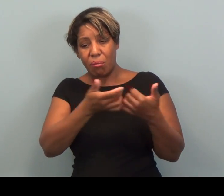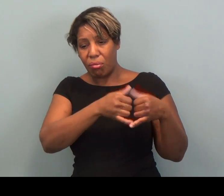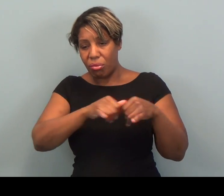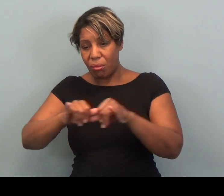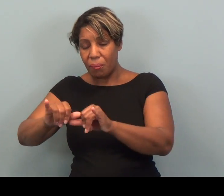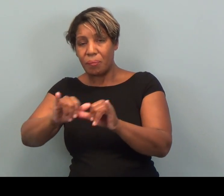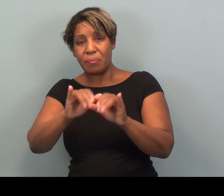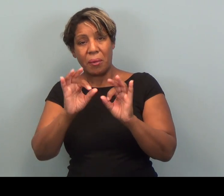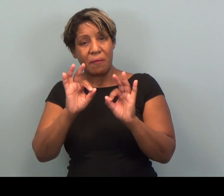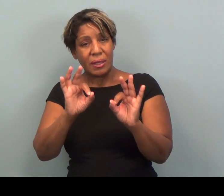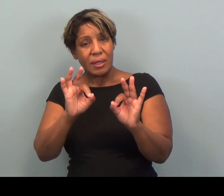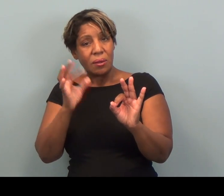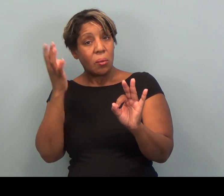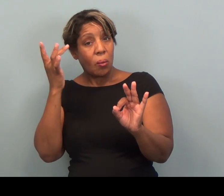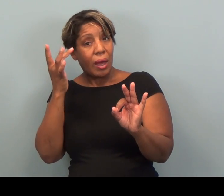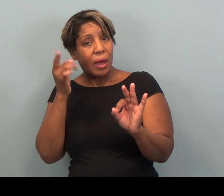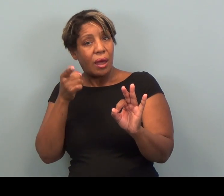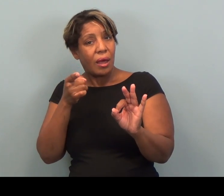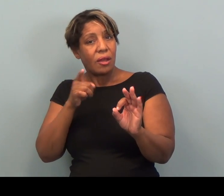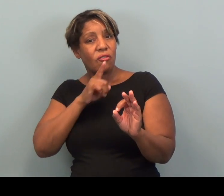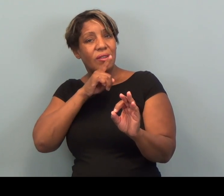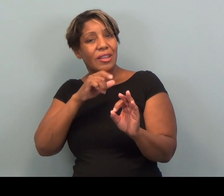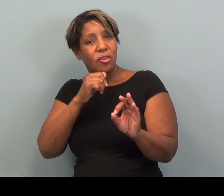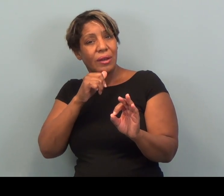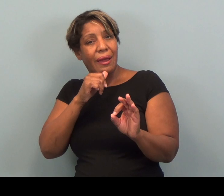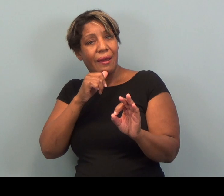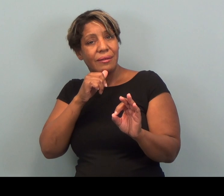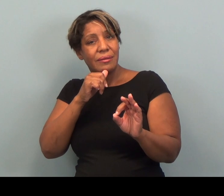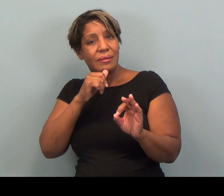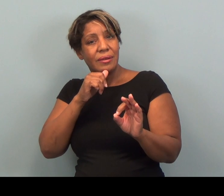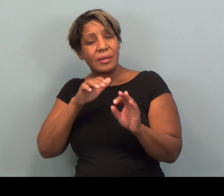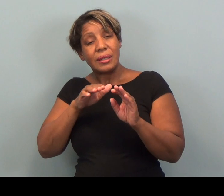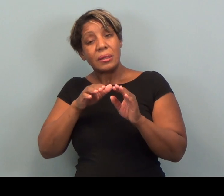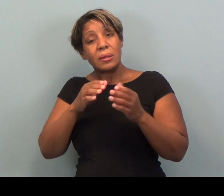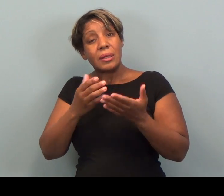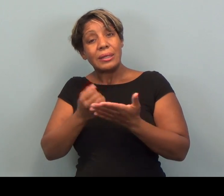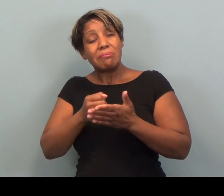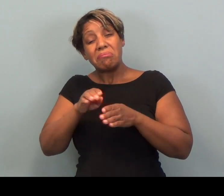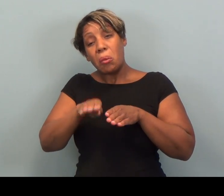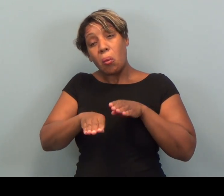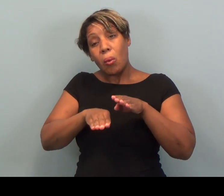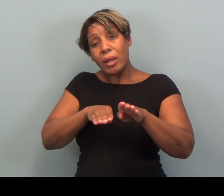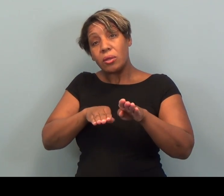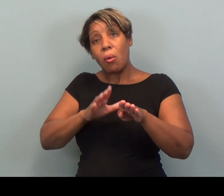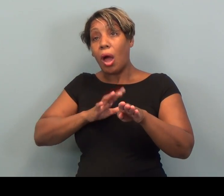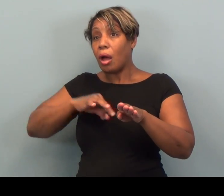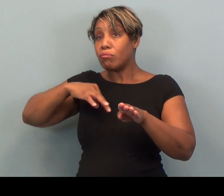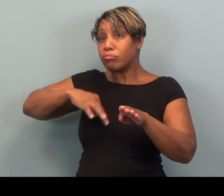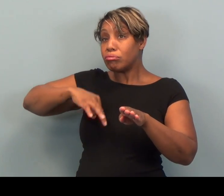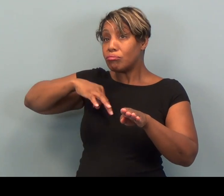so that, you know, you're not really taking two steps ahead by using two programs of Community Action Duluth,